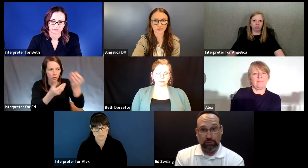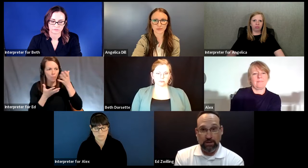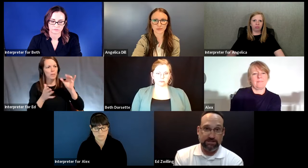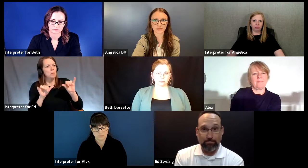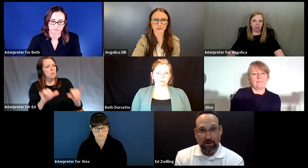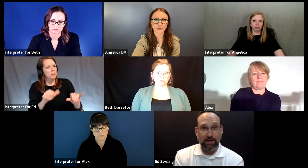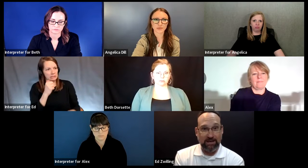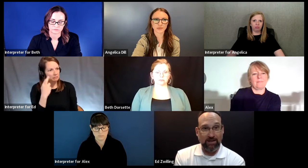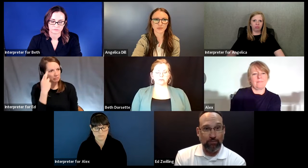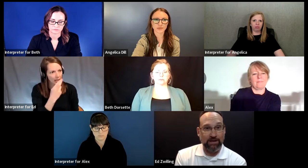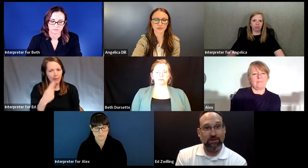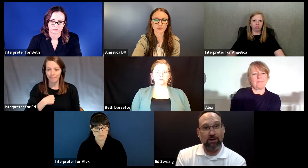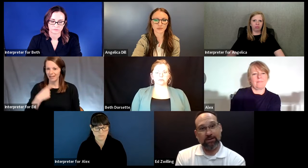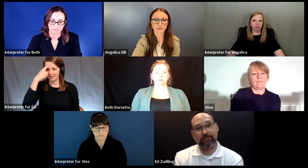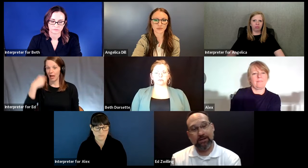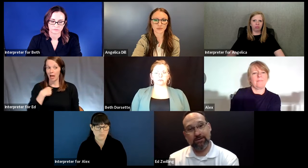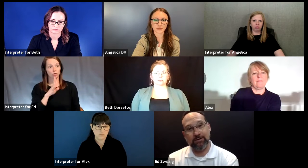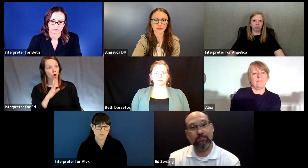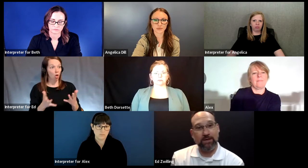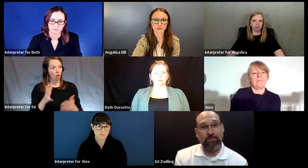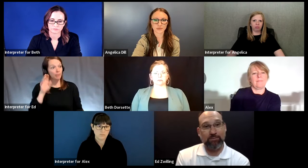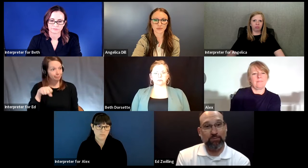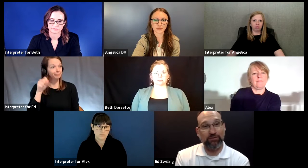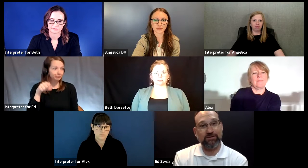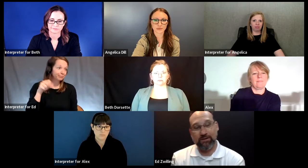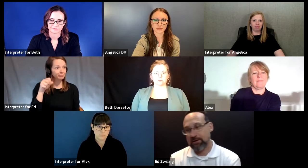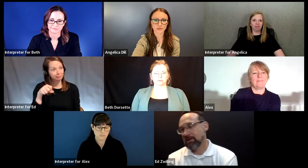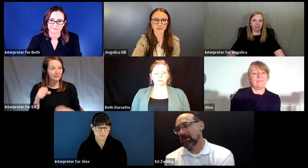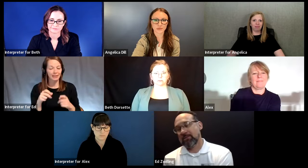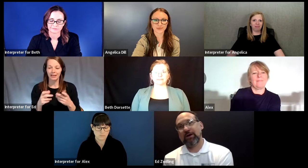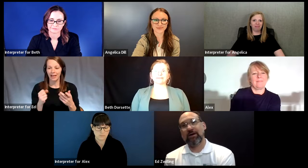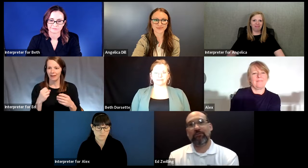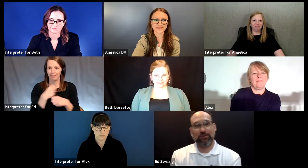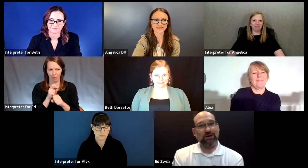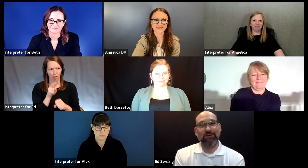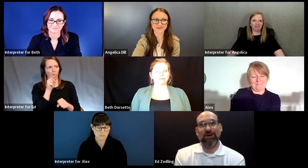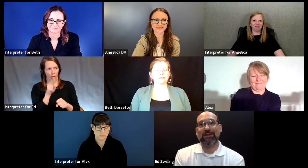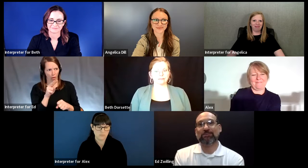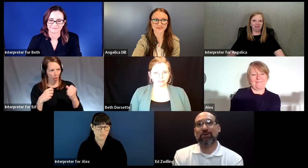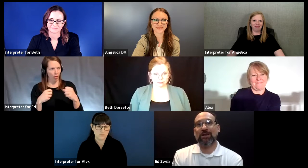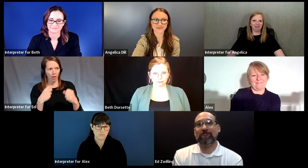Generally because I bob my head a lot when I talk and I make people seasick if they are trying to read my lips.